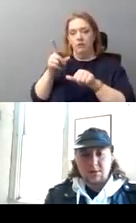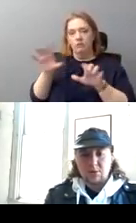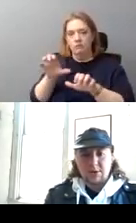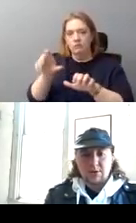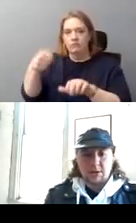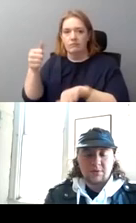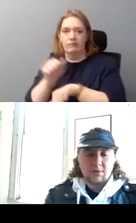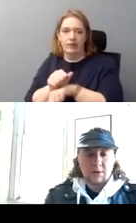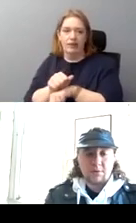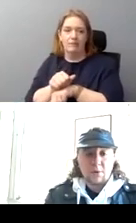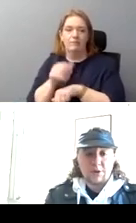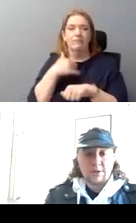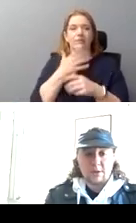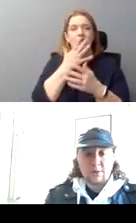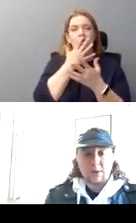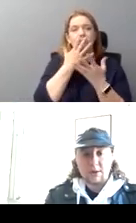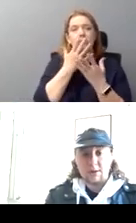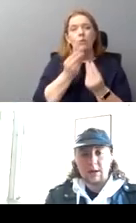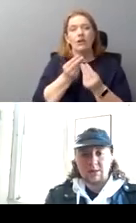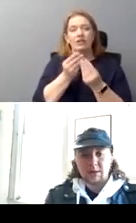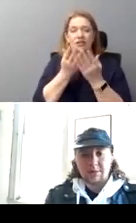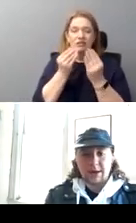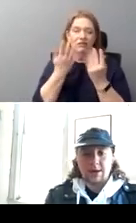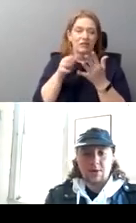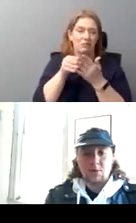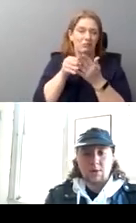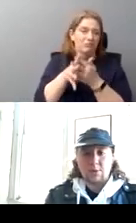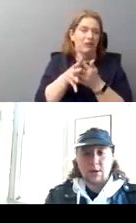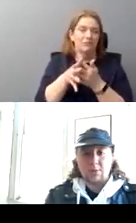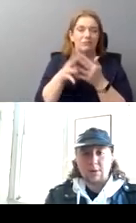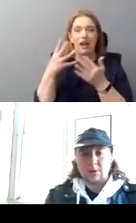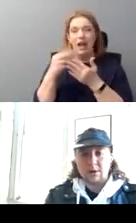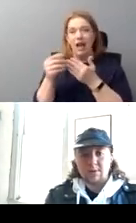the moisture and infiltration of the building, the exterior paint, window putty, window trim